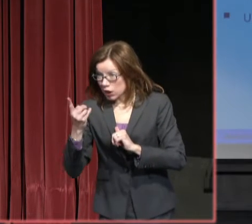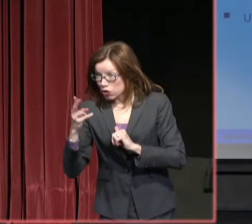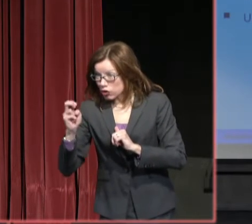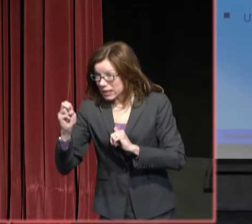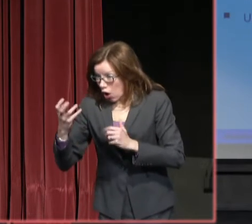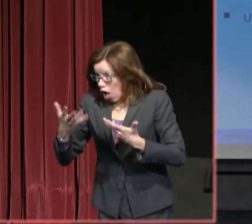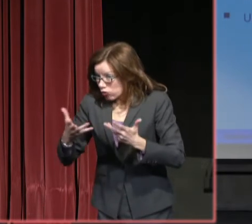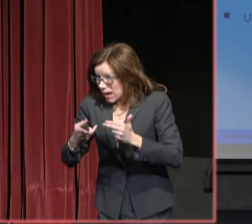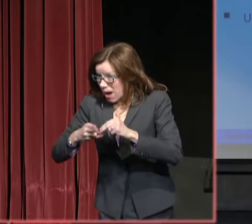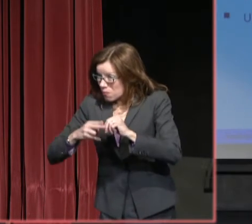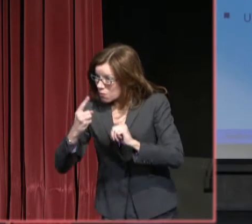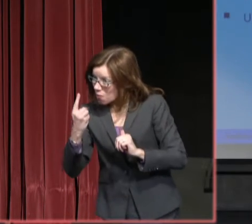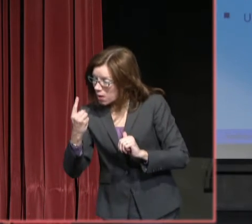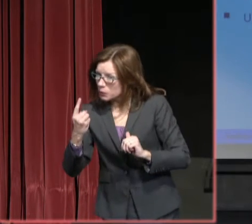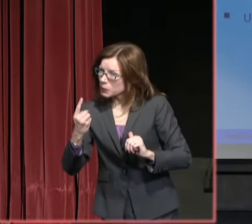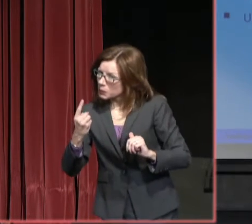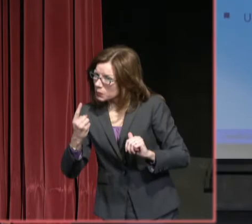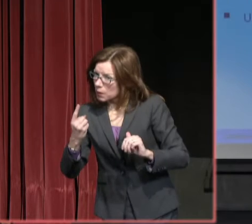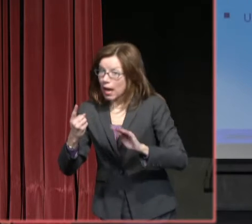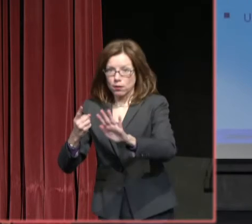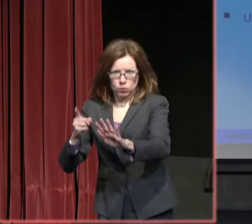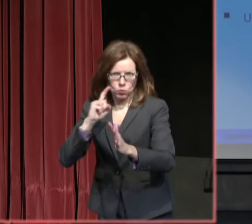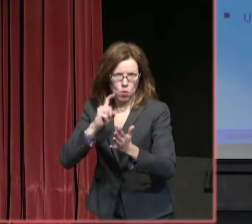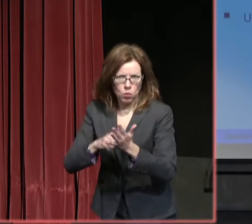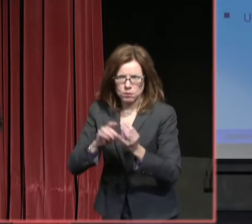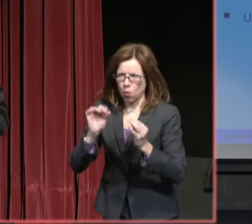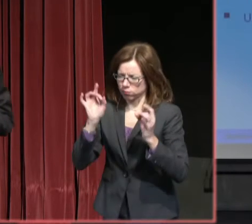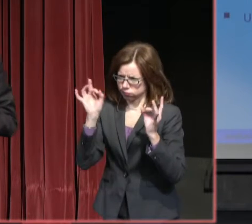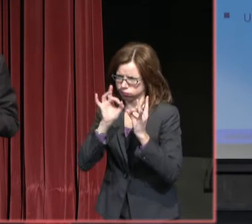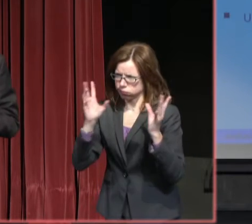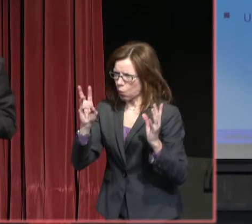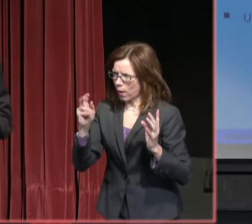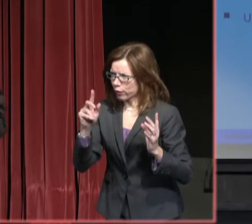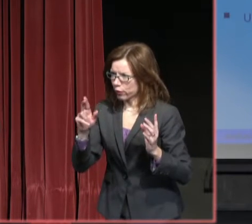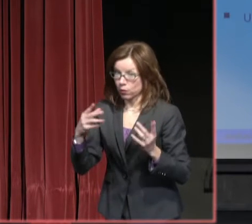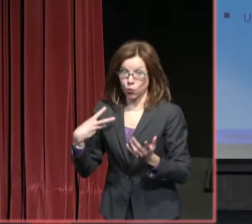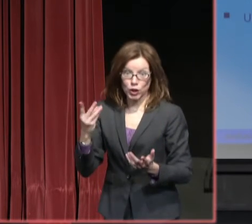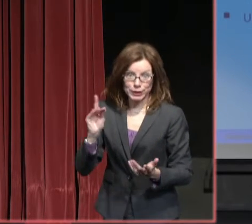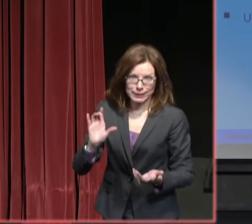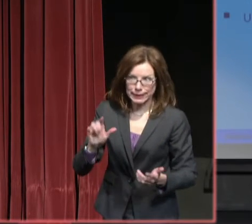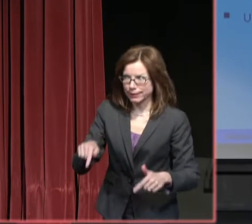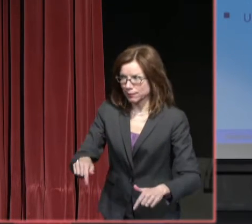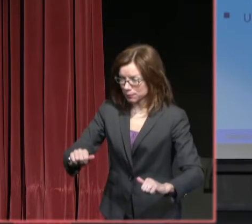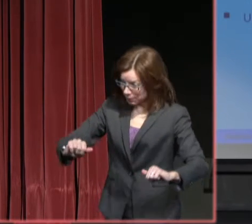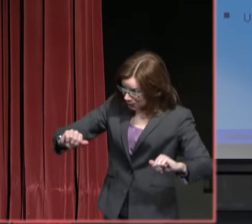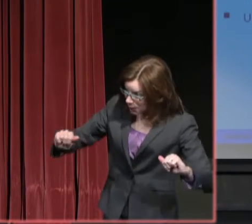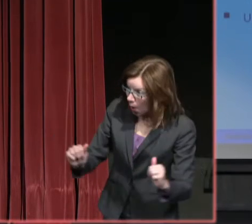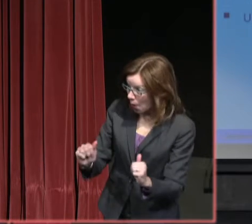We are getting lots more extreme weather events, as you know here in Washington DC it's been extremely cold.